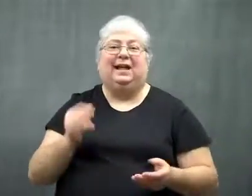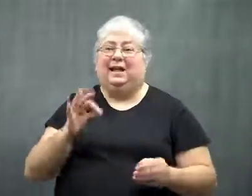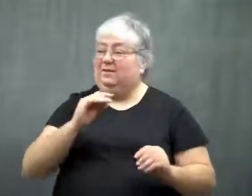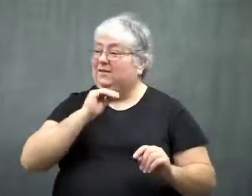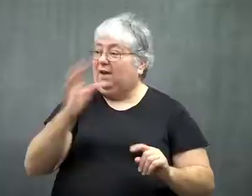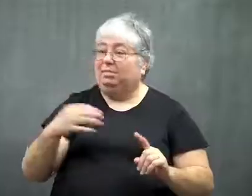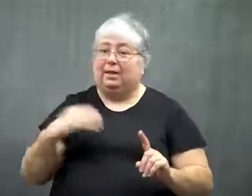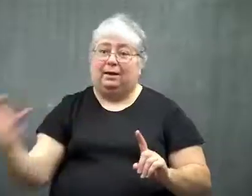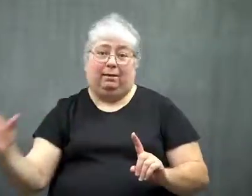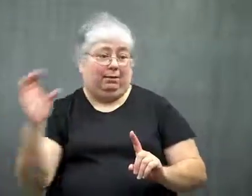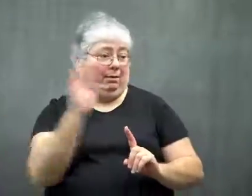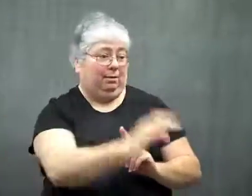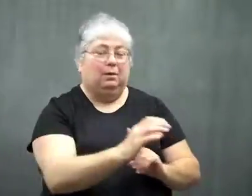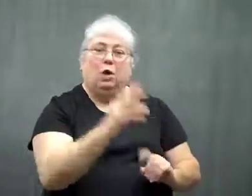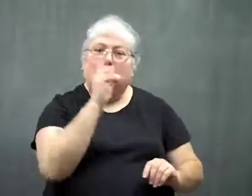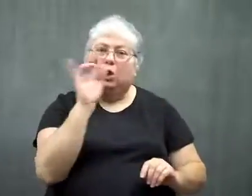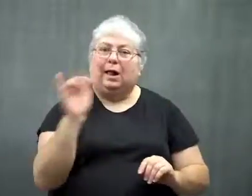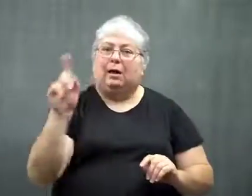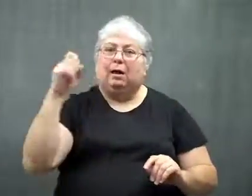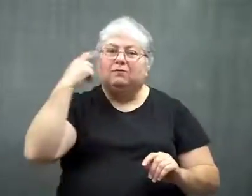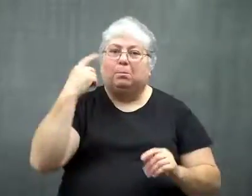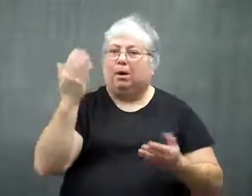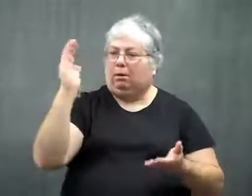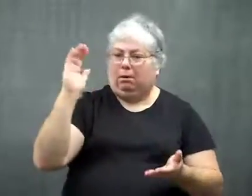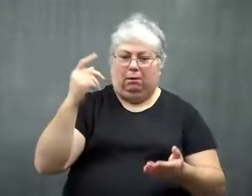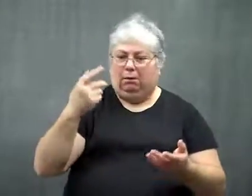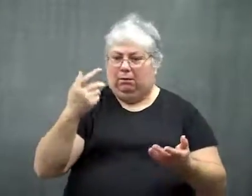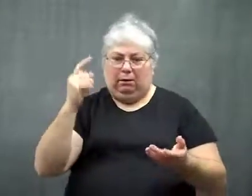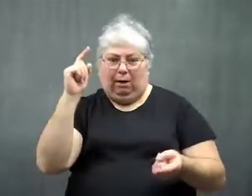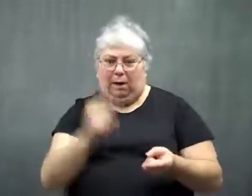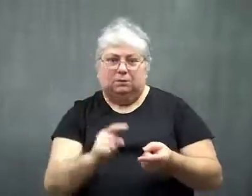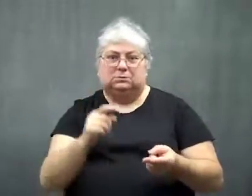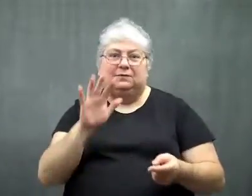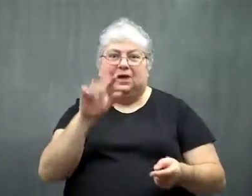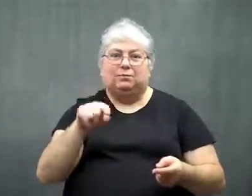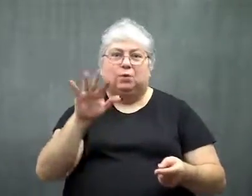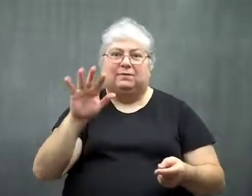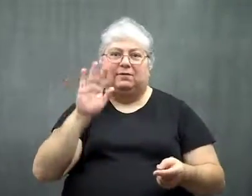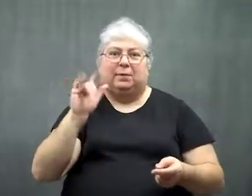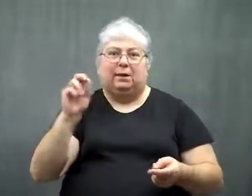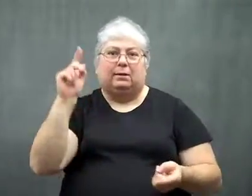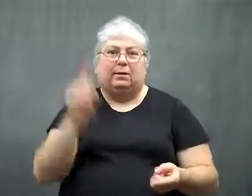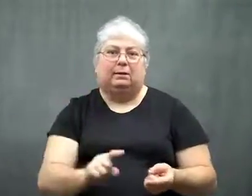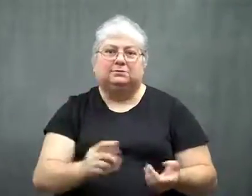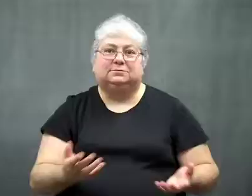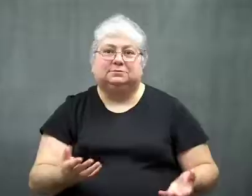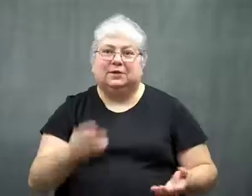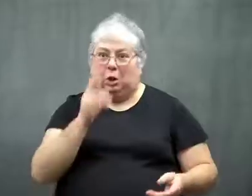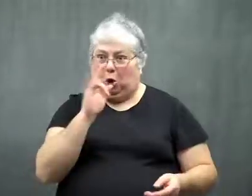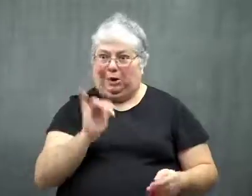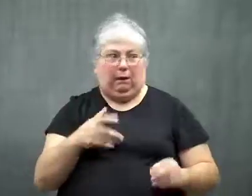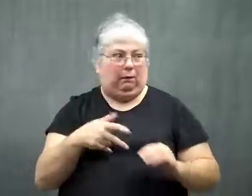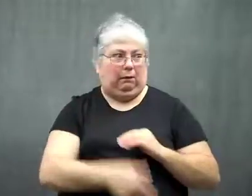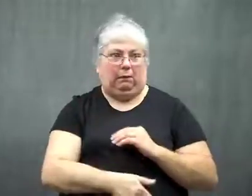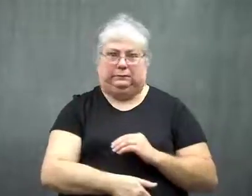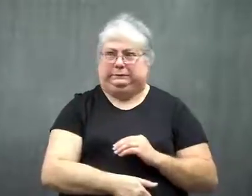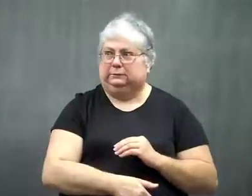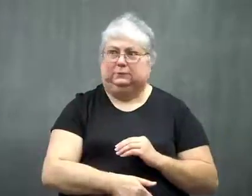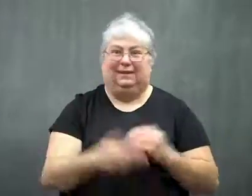If the Post Office doesn't pay, the Government's income is reduced by $5.5 billion.